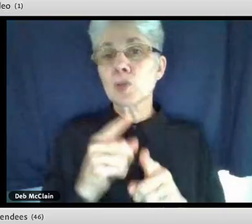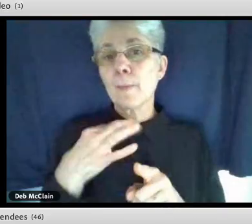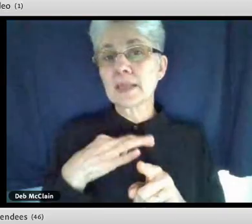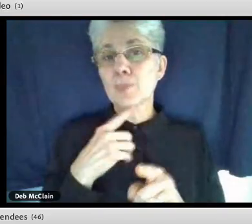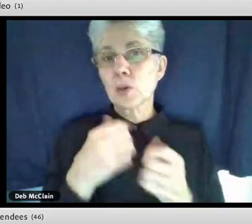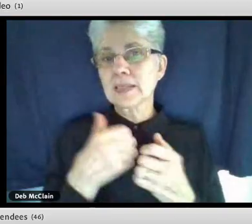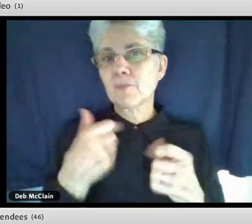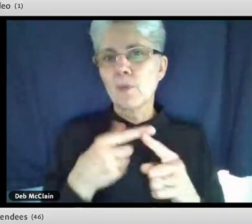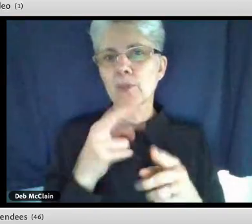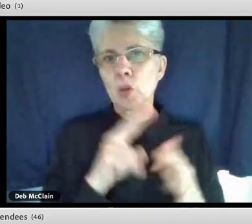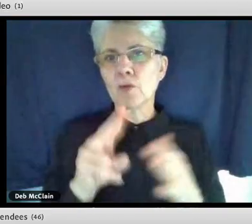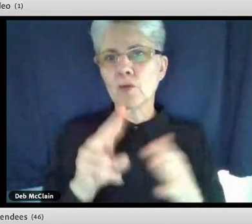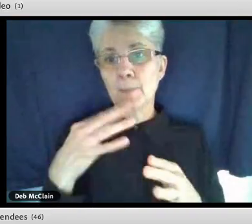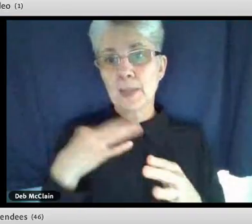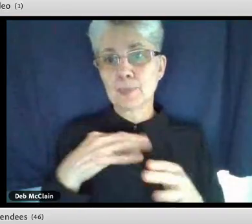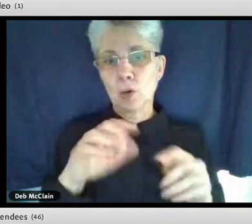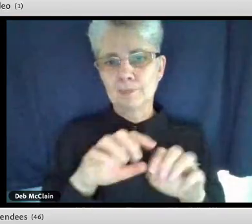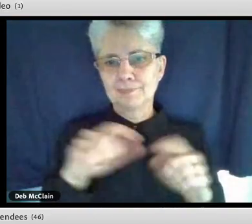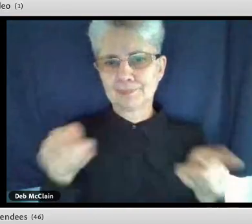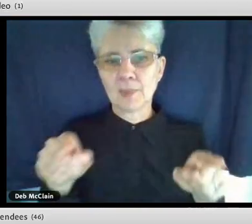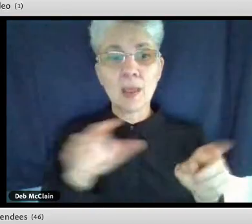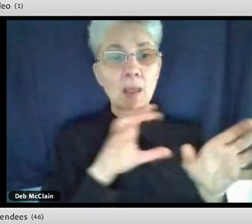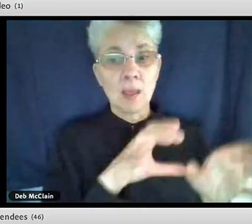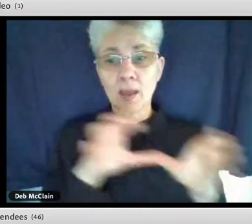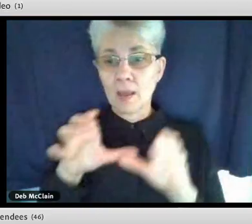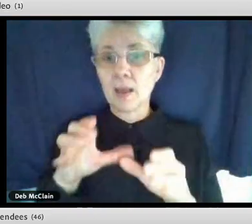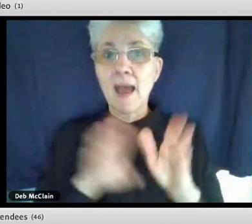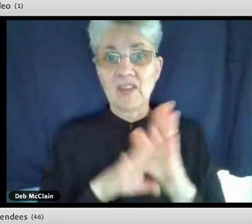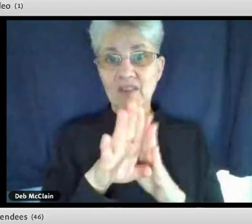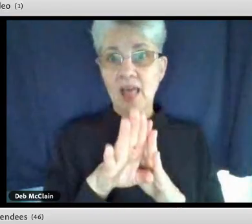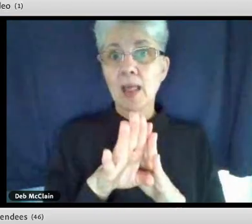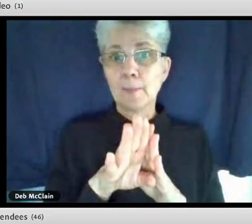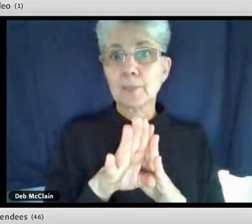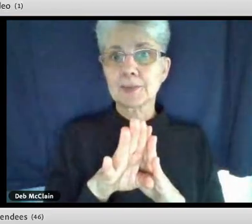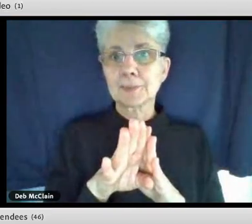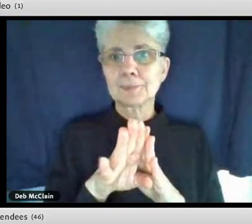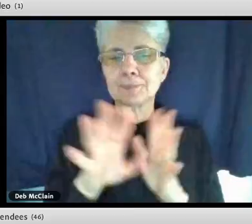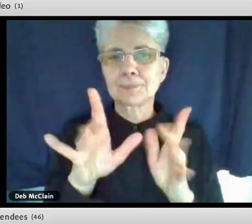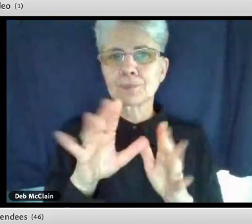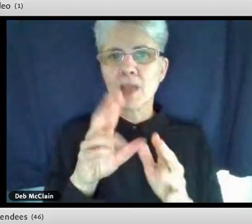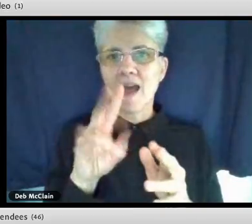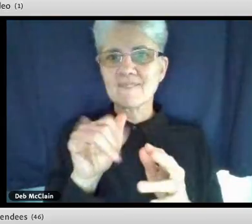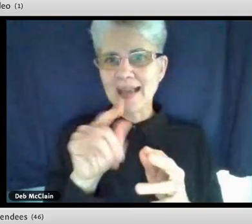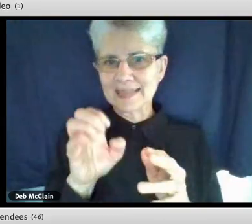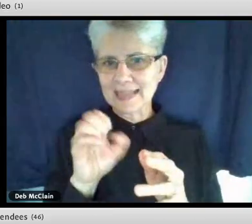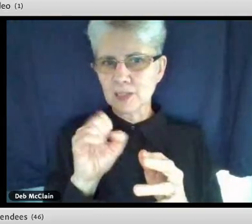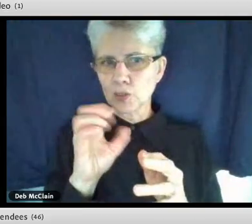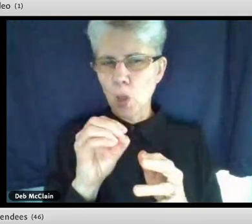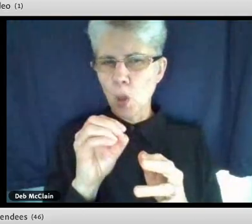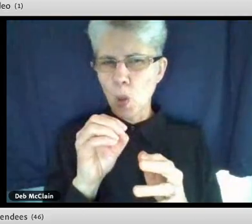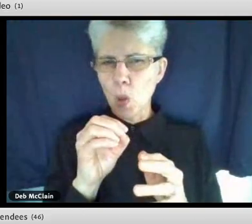but they've developed a vaccine, and so they're in clinical trials. Also the University of Pittsburgh